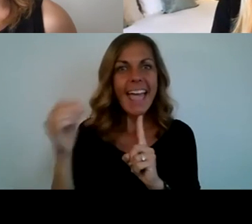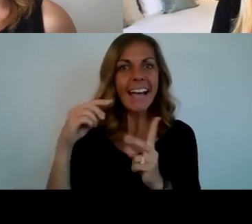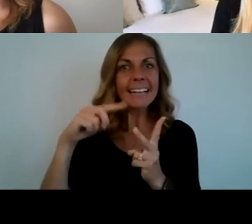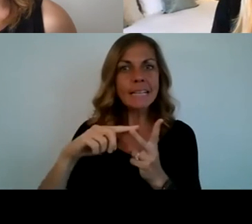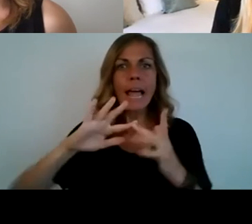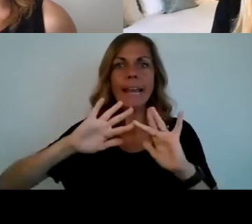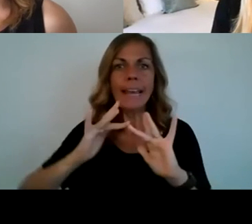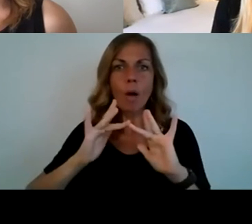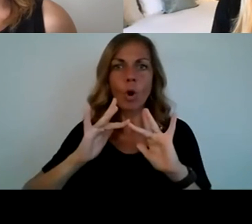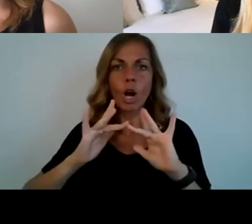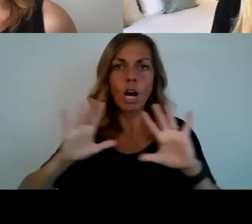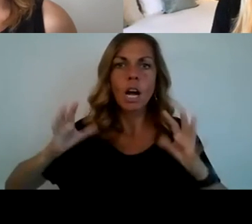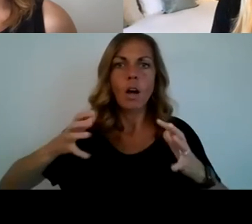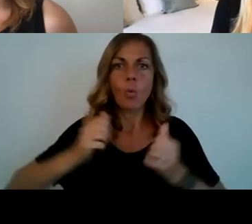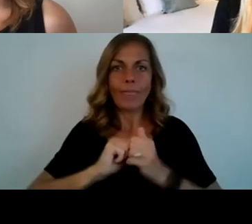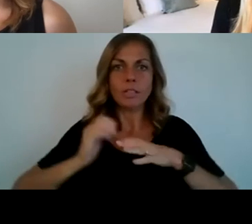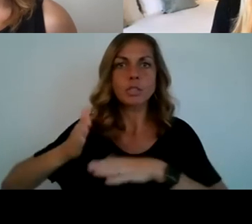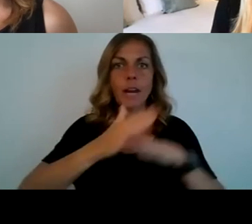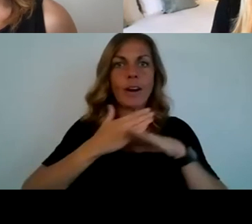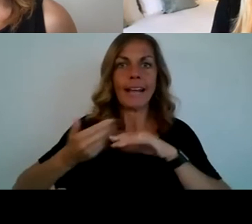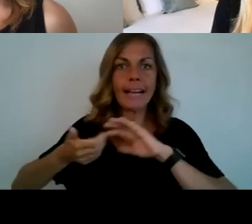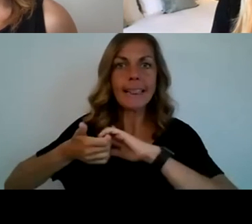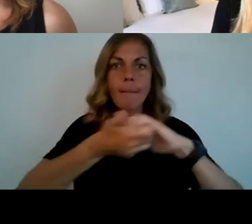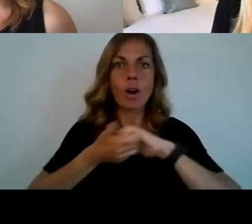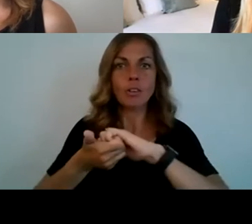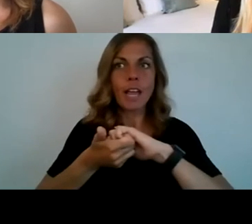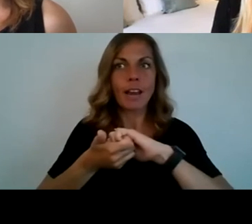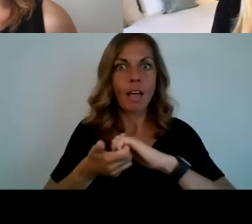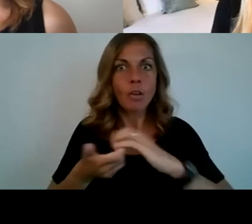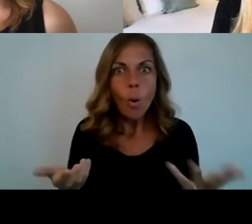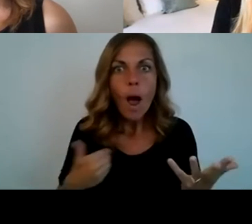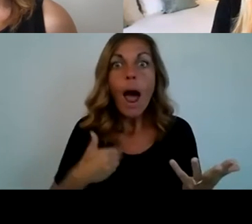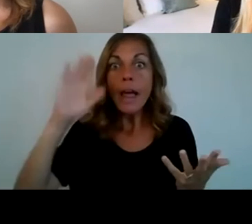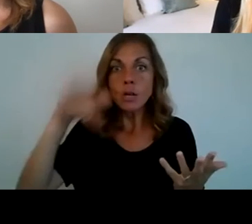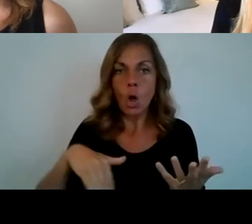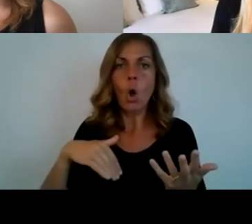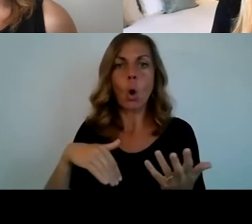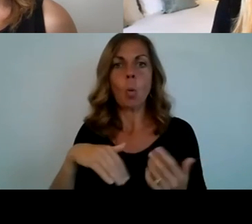sharing and collaboration there. That, like,knew that Katelin could pull things from her own